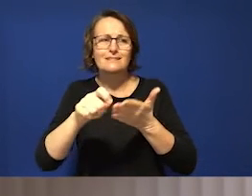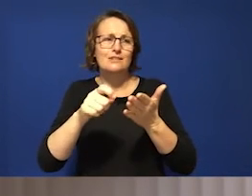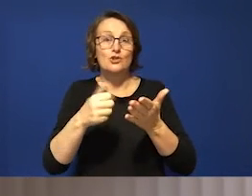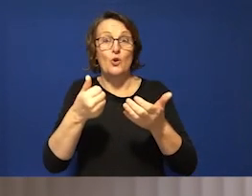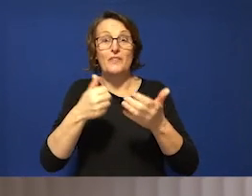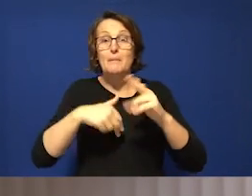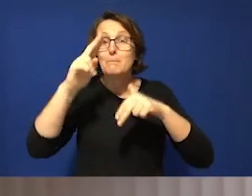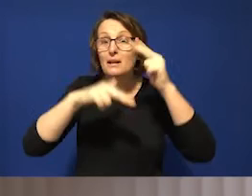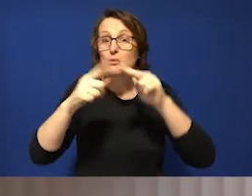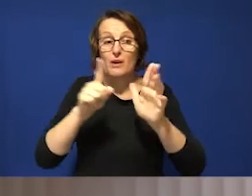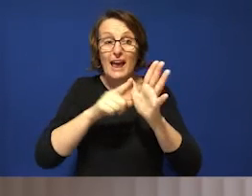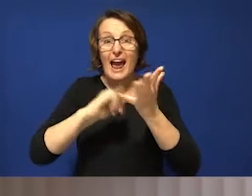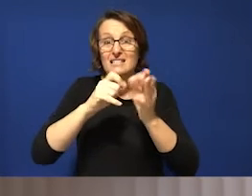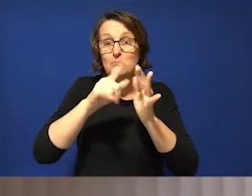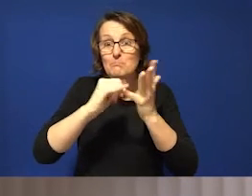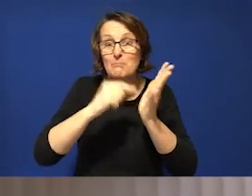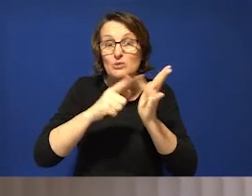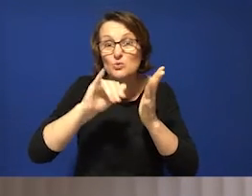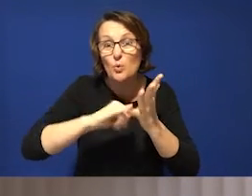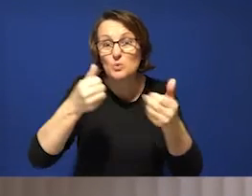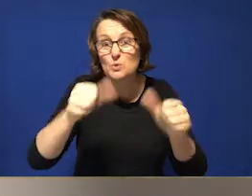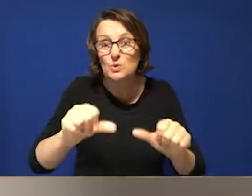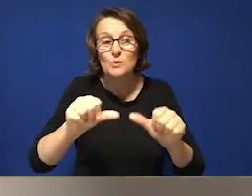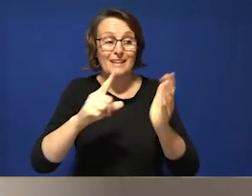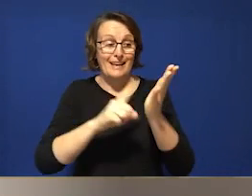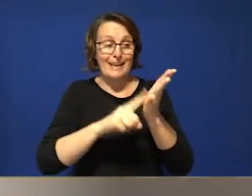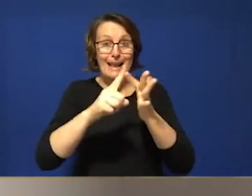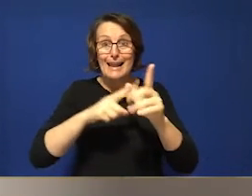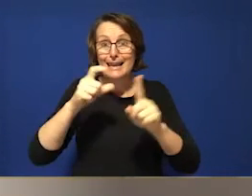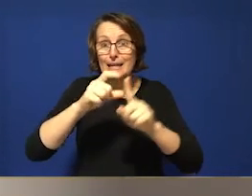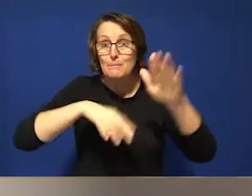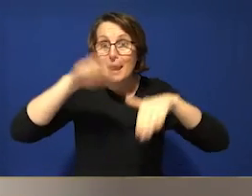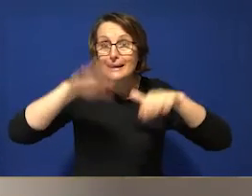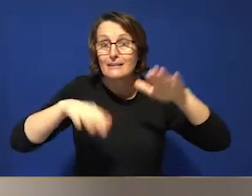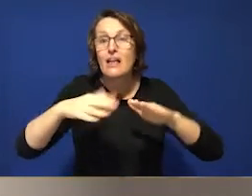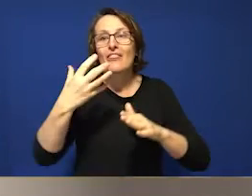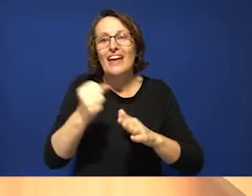Asbestos, lead paint and all of those sorts of good things. They did a temporary building.